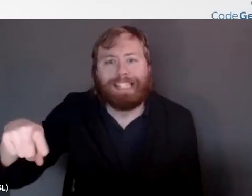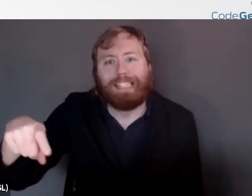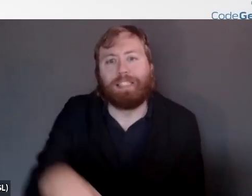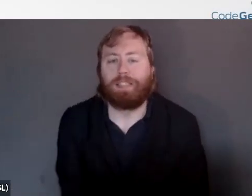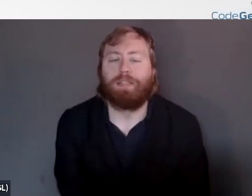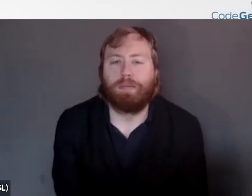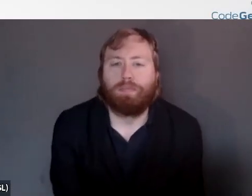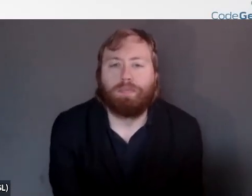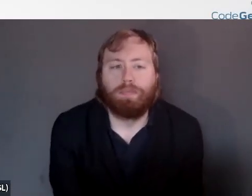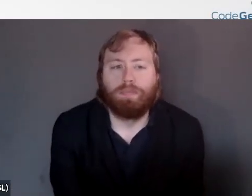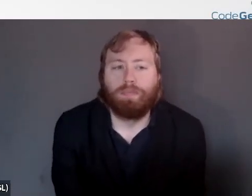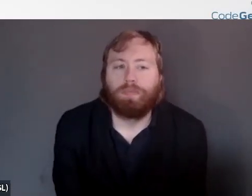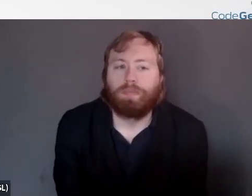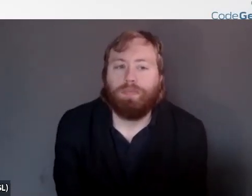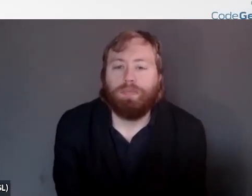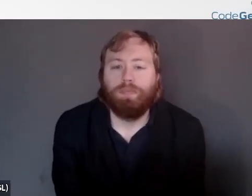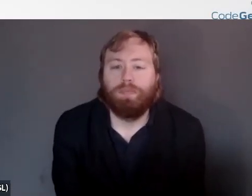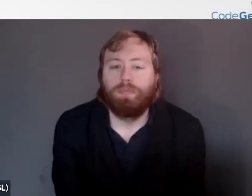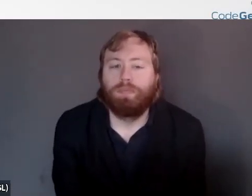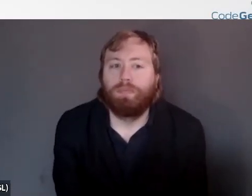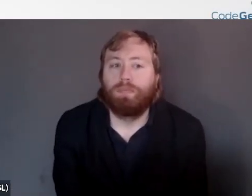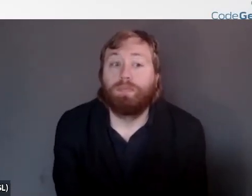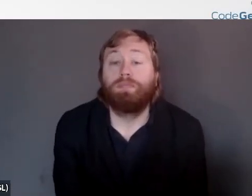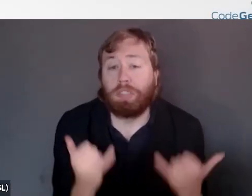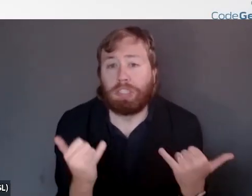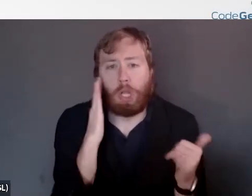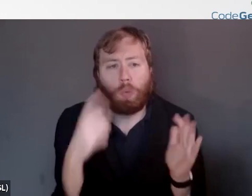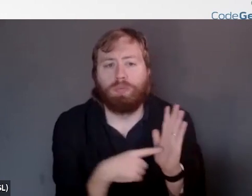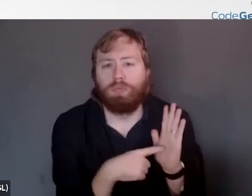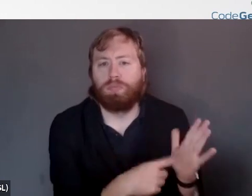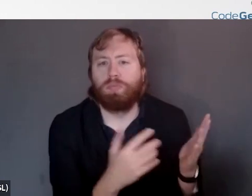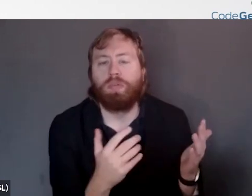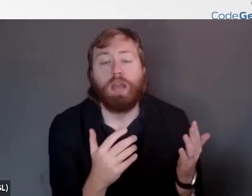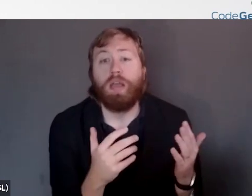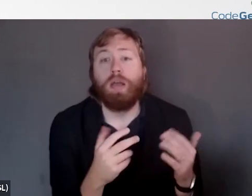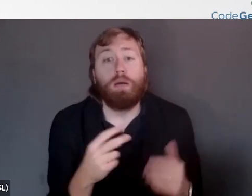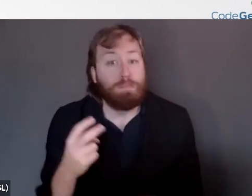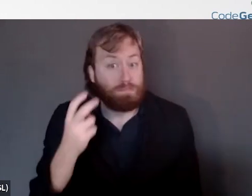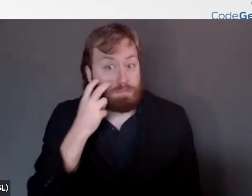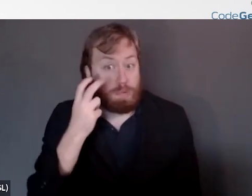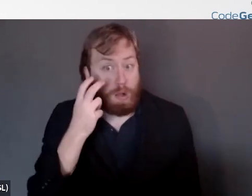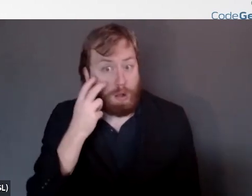I want to give a demo on how that ends up being read out as you're using a screen reader.